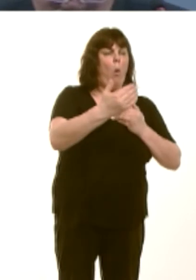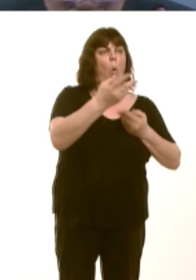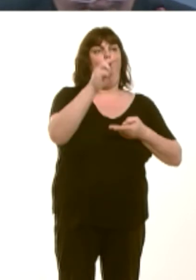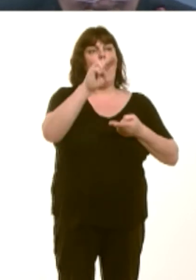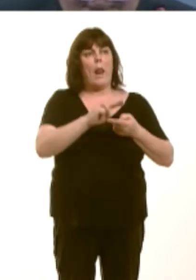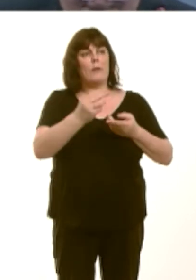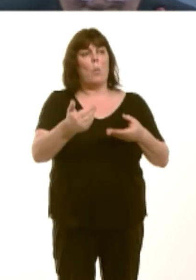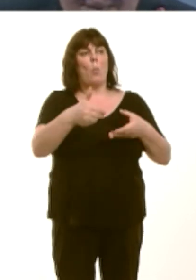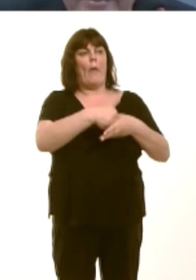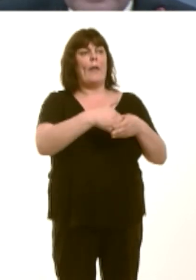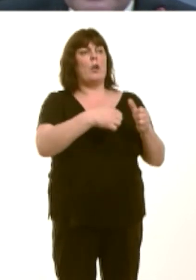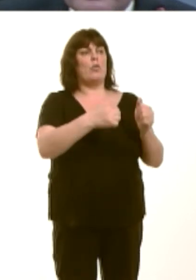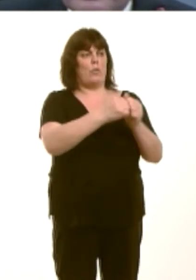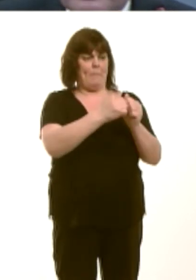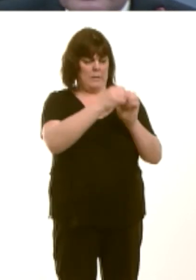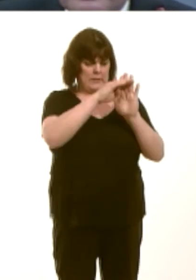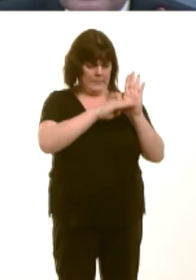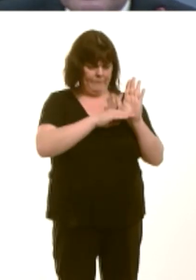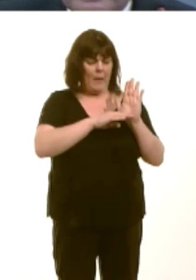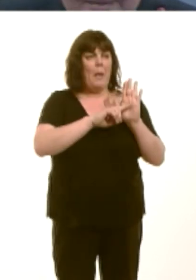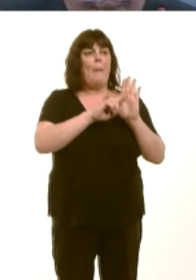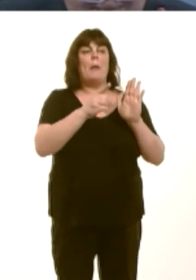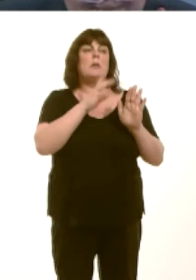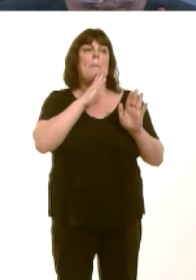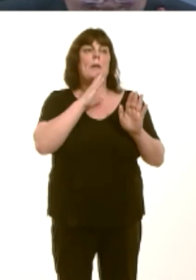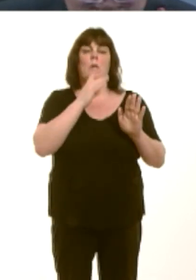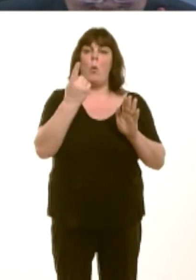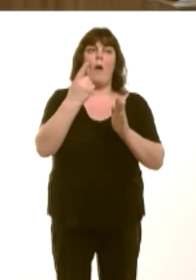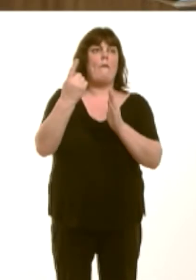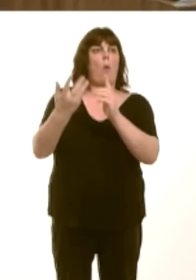and it is an understanding that, whoever wins the general election in May, those proposals